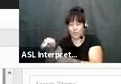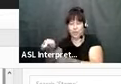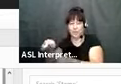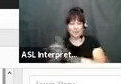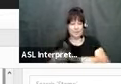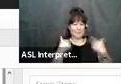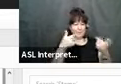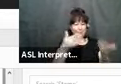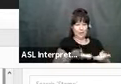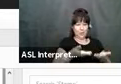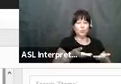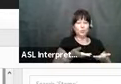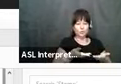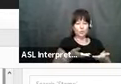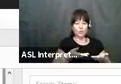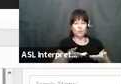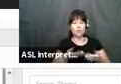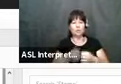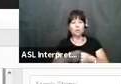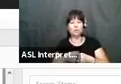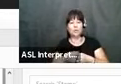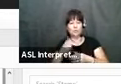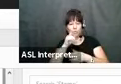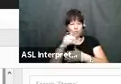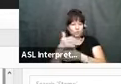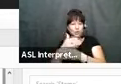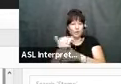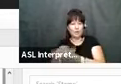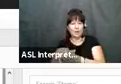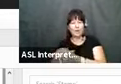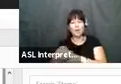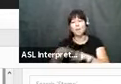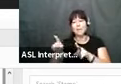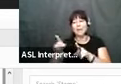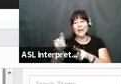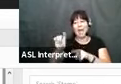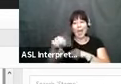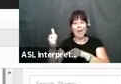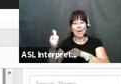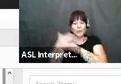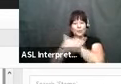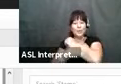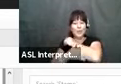They don't have significant agricultural and food production. And they don't employ a lot of the Latinex